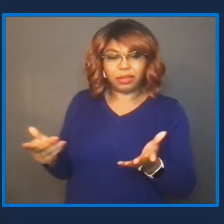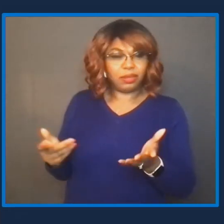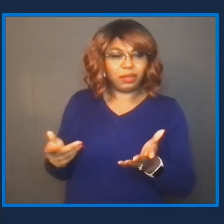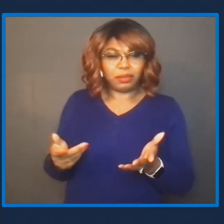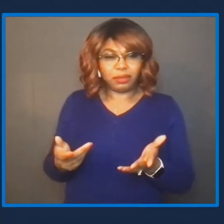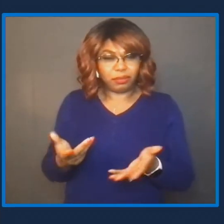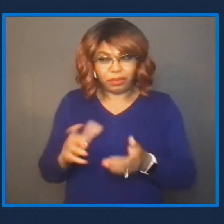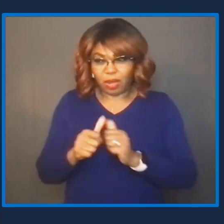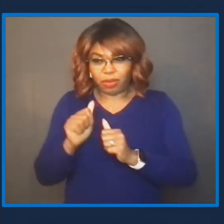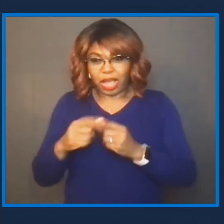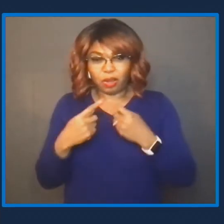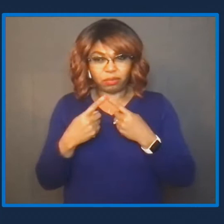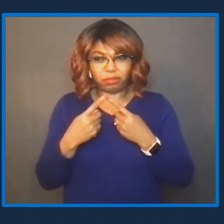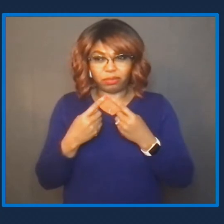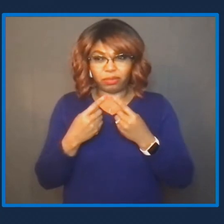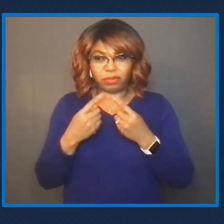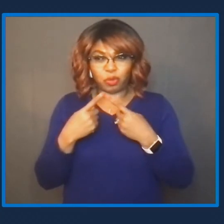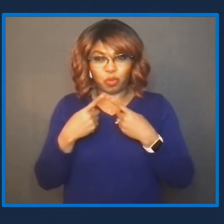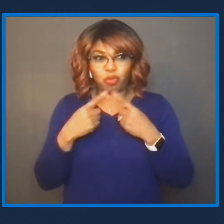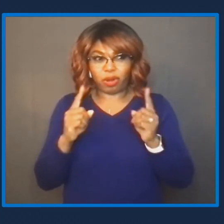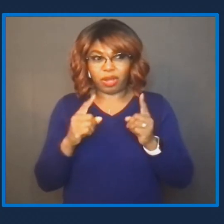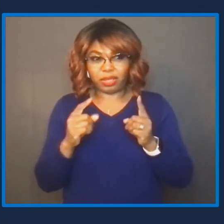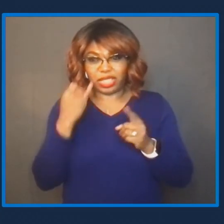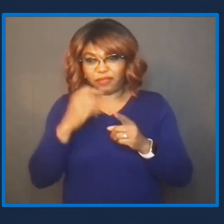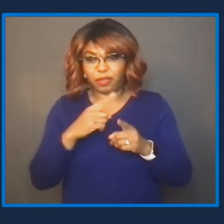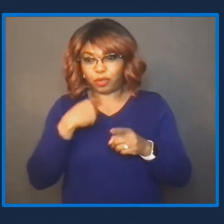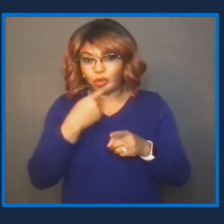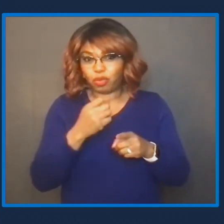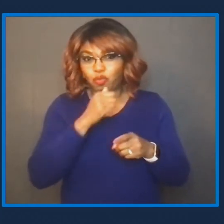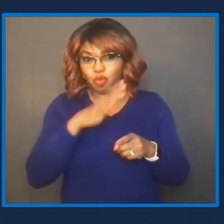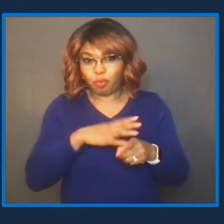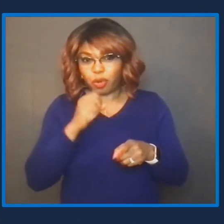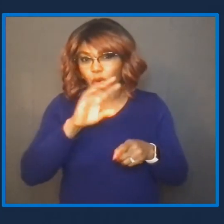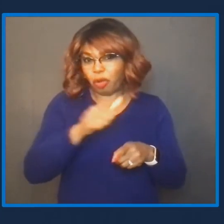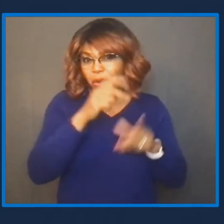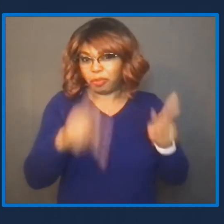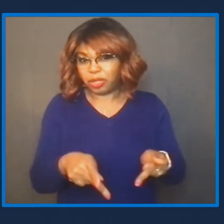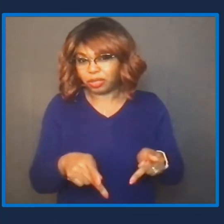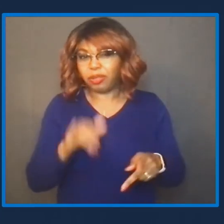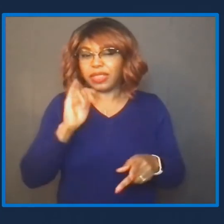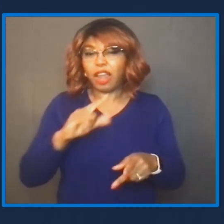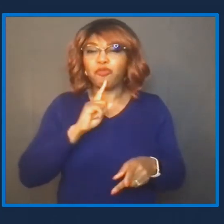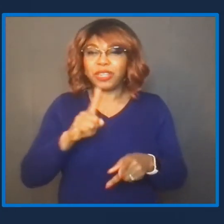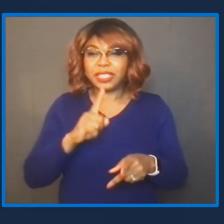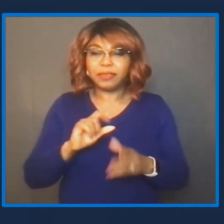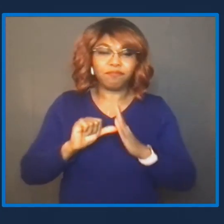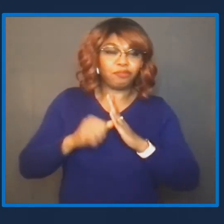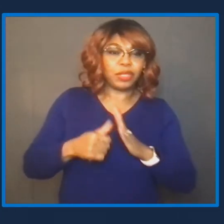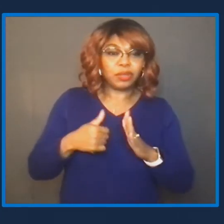if he'd said that to a woman, for example or anyone else. That really resonated with me. And it opens up conversations.